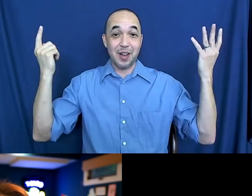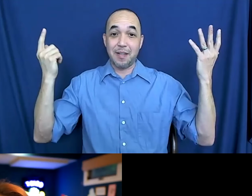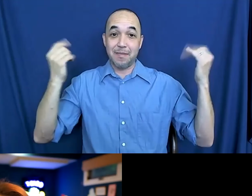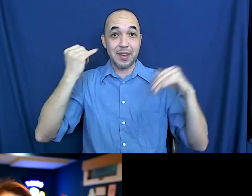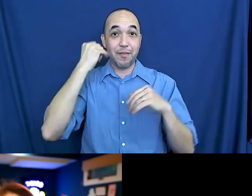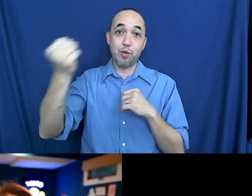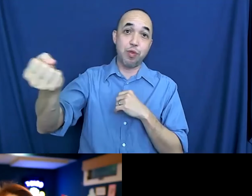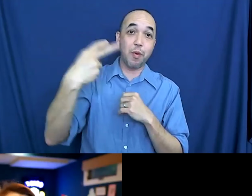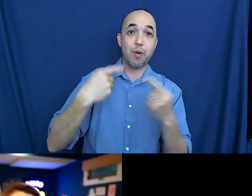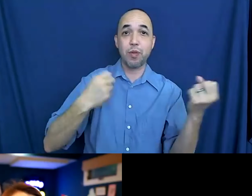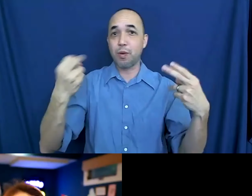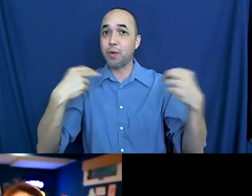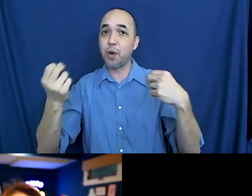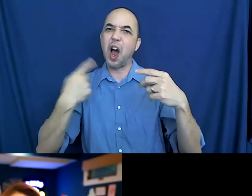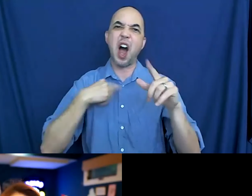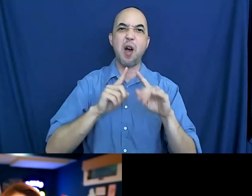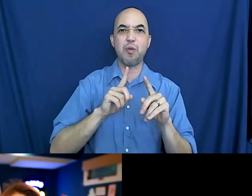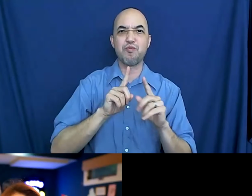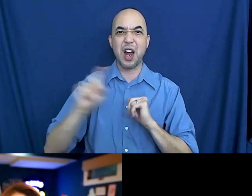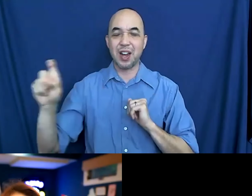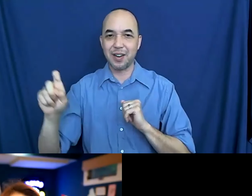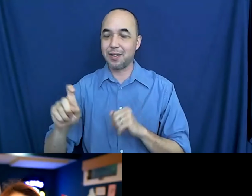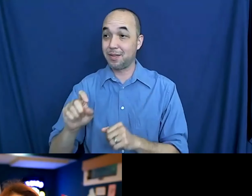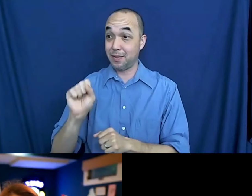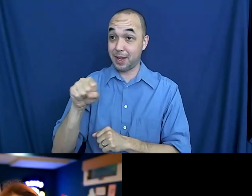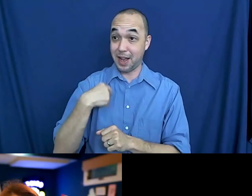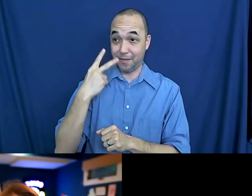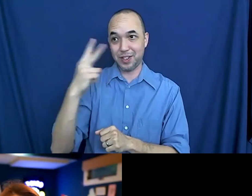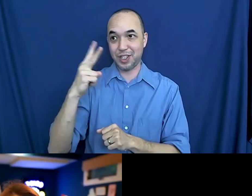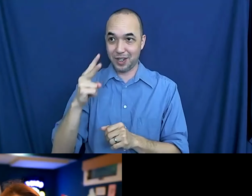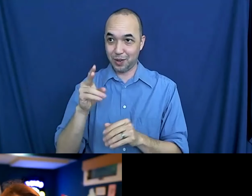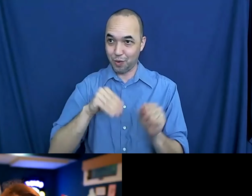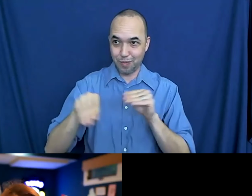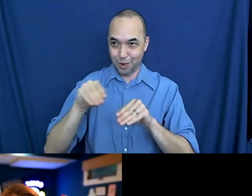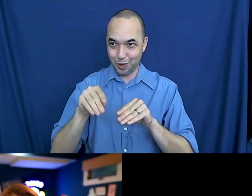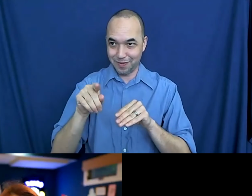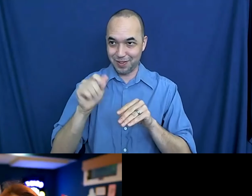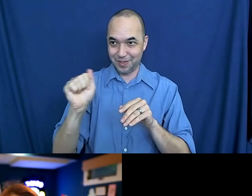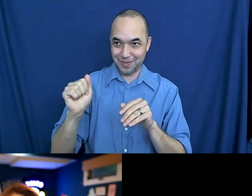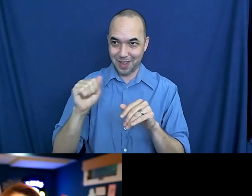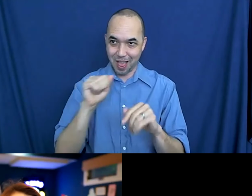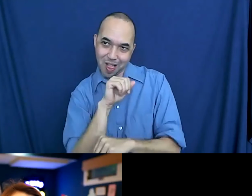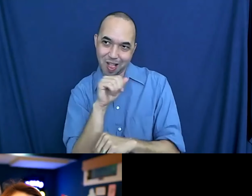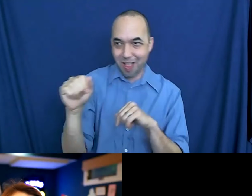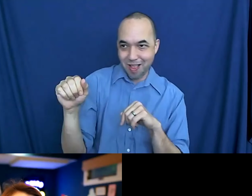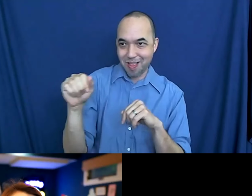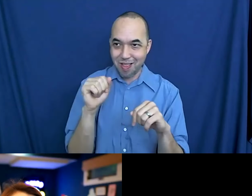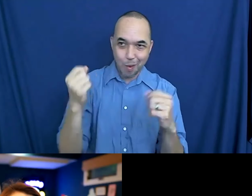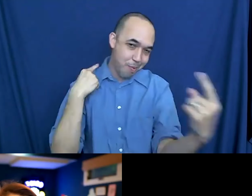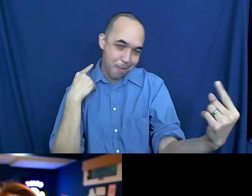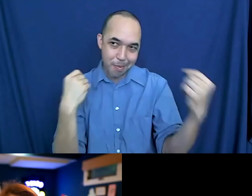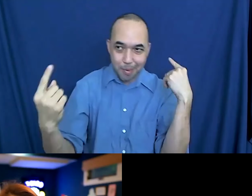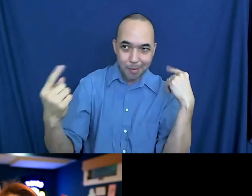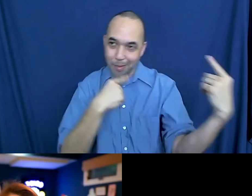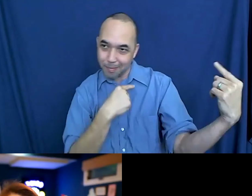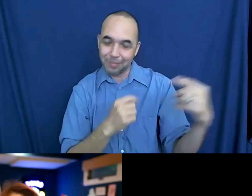I HAVE SEEN YOUR MOVES. YOU ARE BASICALLY THE FLASH. IF ANYONE HAS QUESTIONS, PLEASE